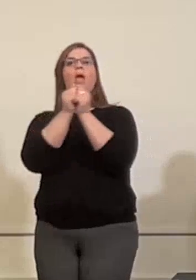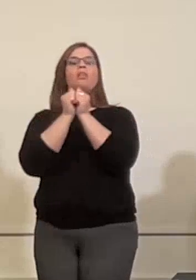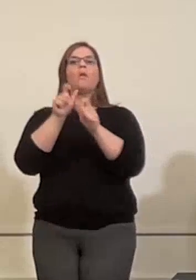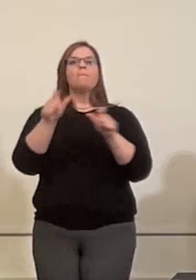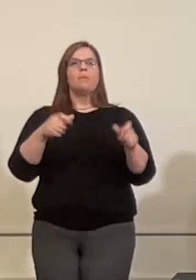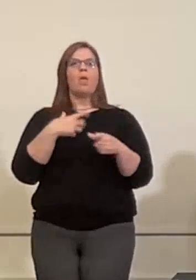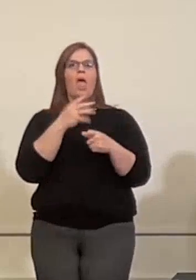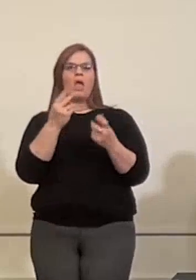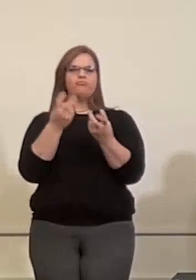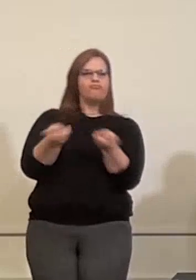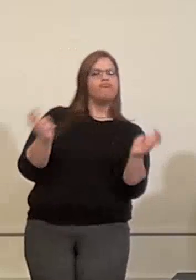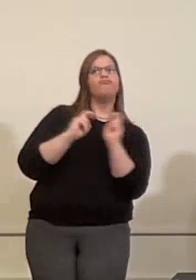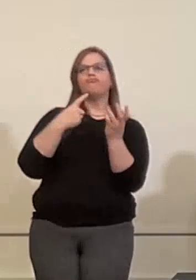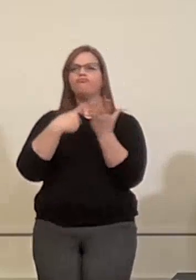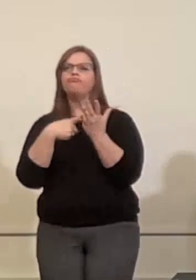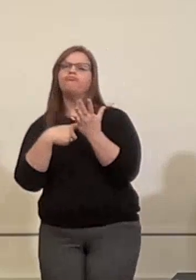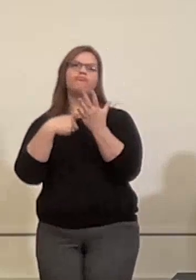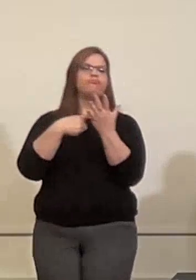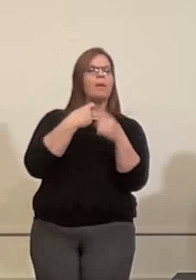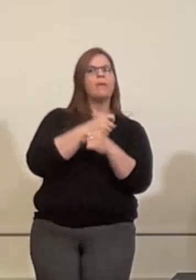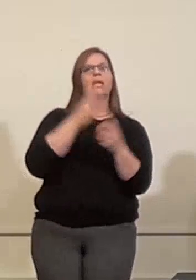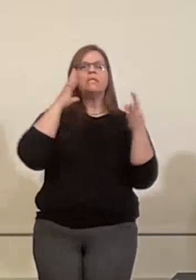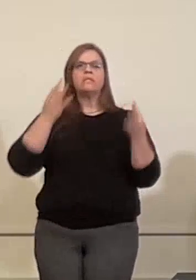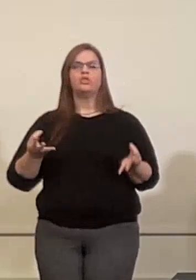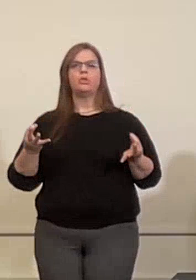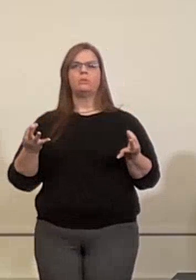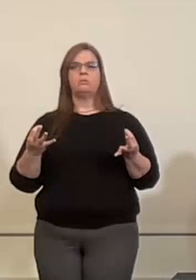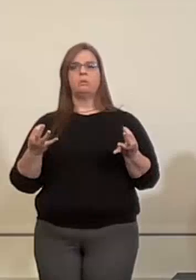So I went from doing PowerPoints, which took me 45